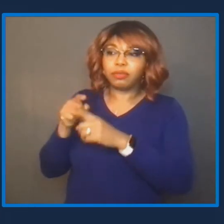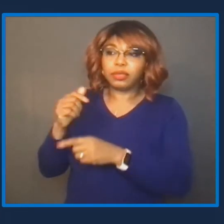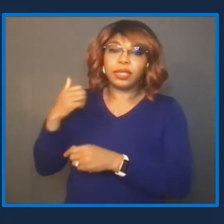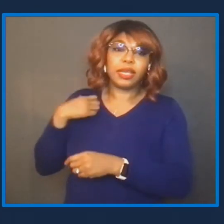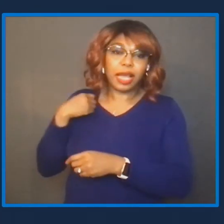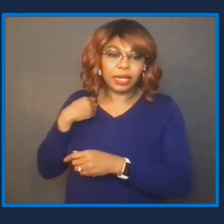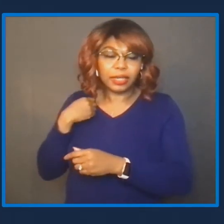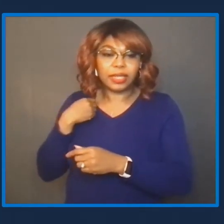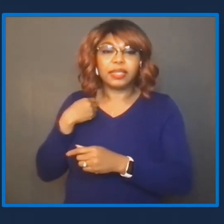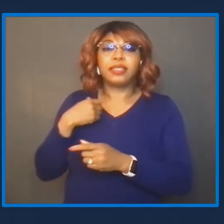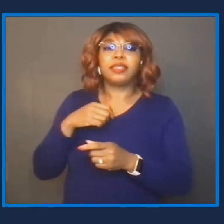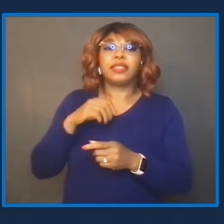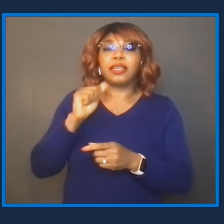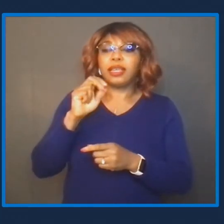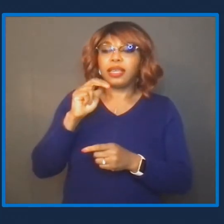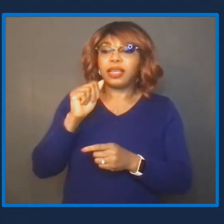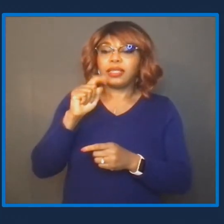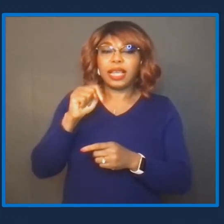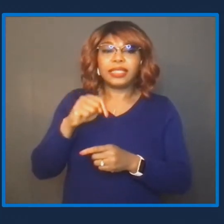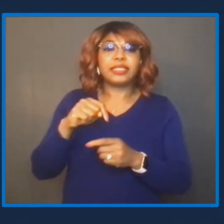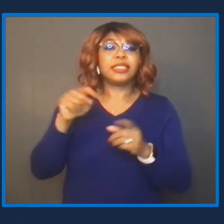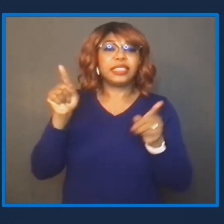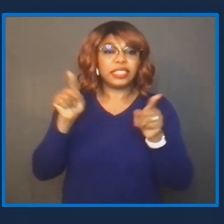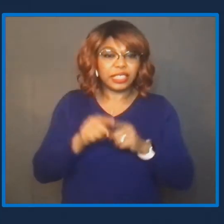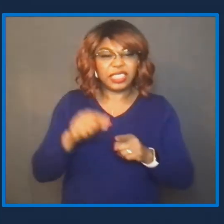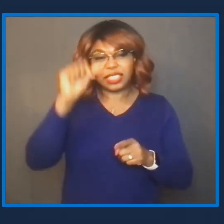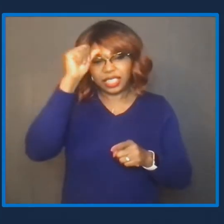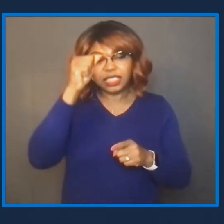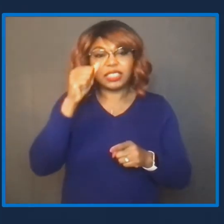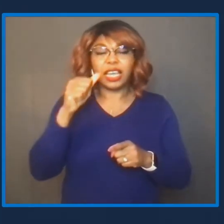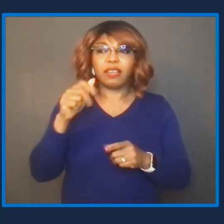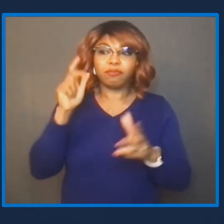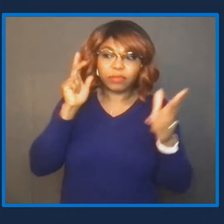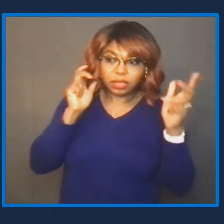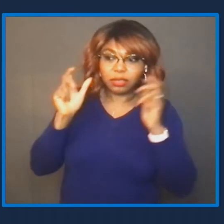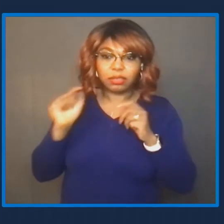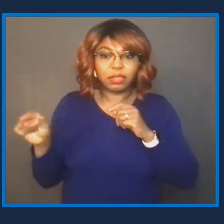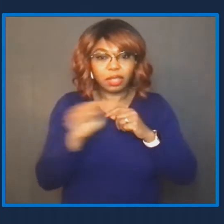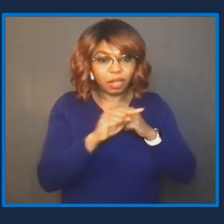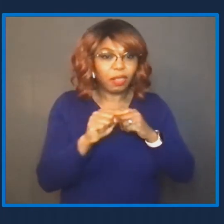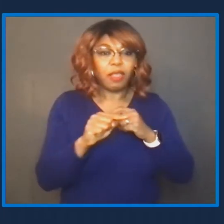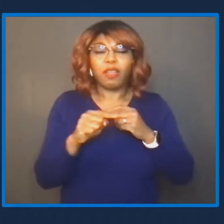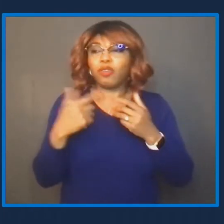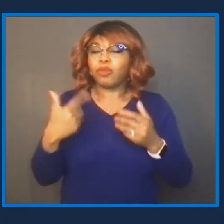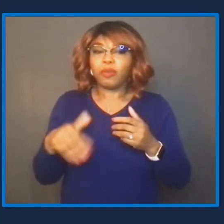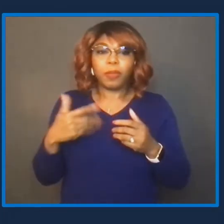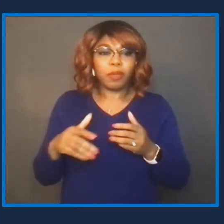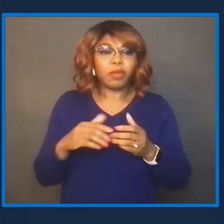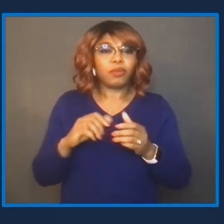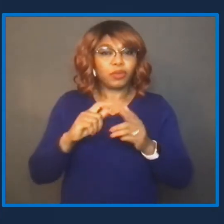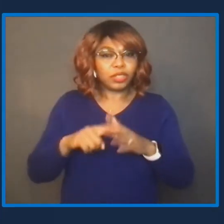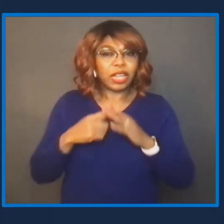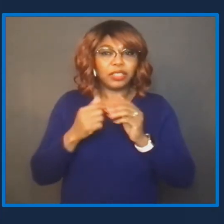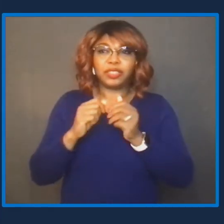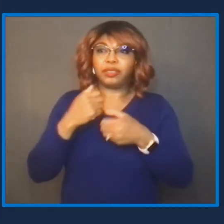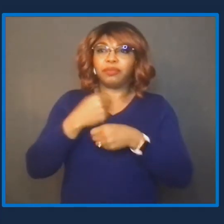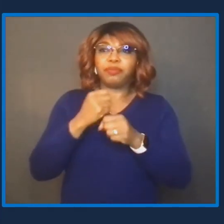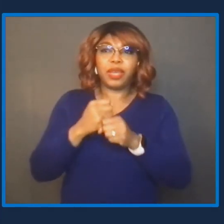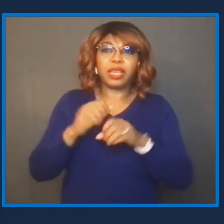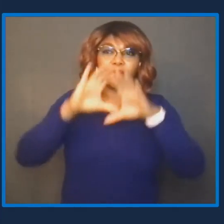I still think that global ERG session, it really felt like we were starting to make some really great global progress.